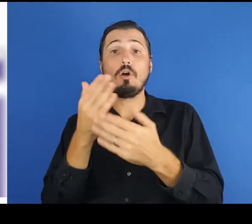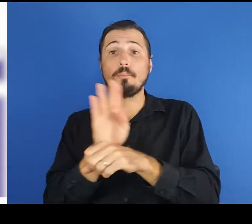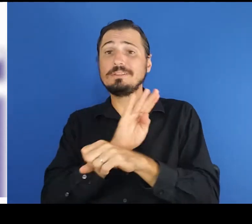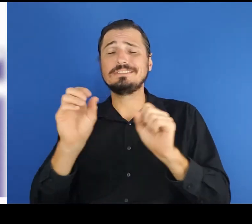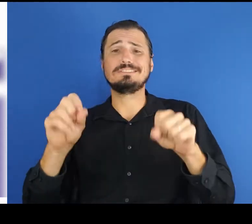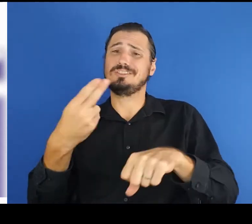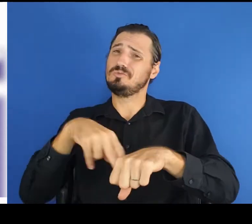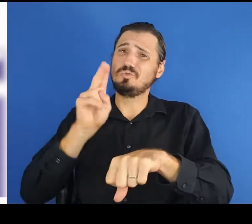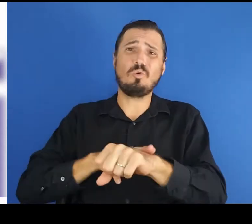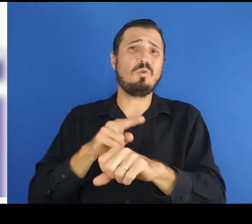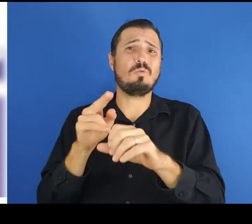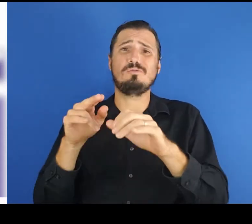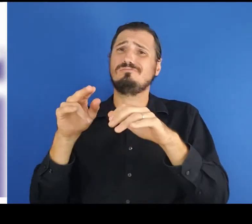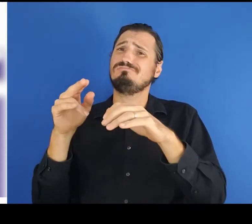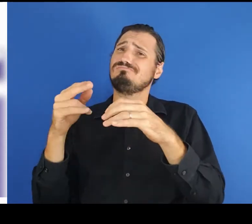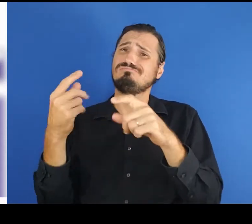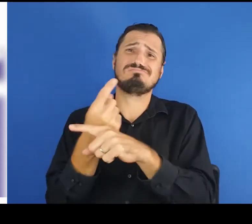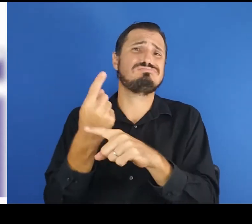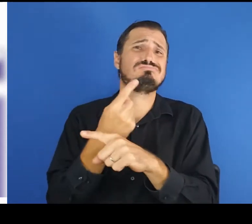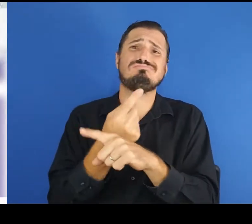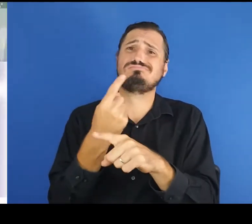operations with no restrictions on gathering size